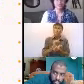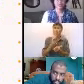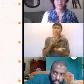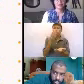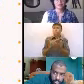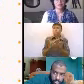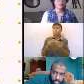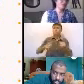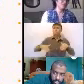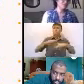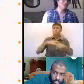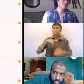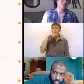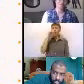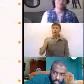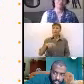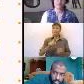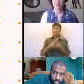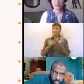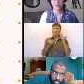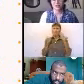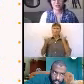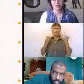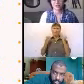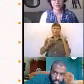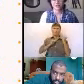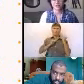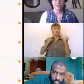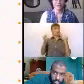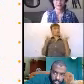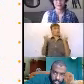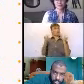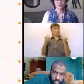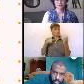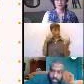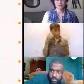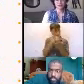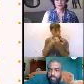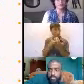identities, when, according to what spaces we attend or present.